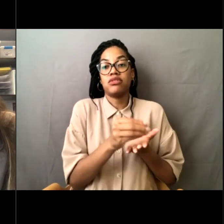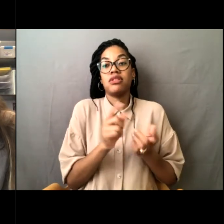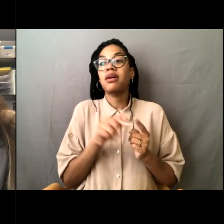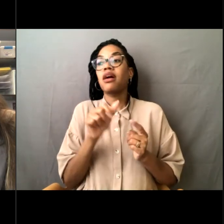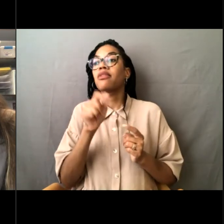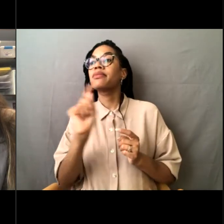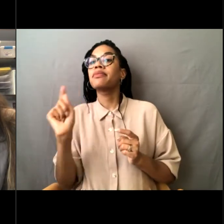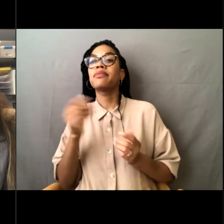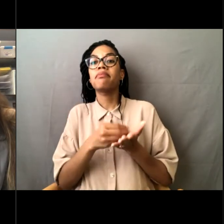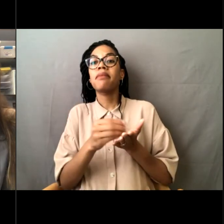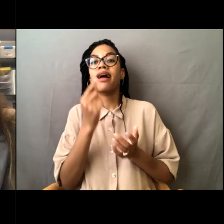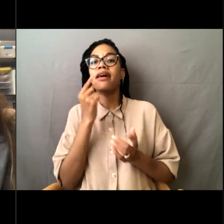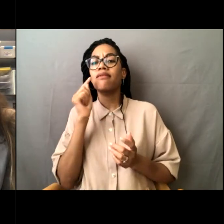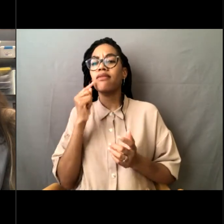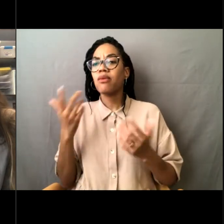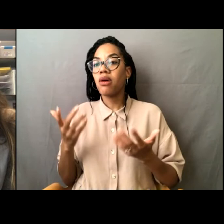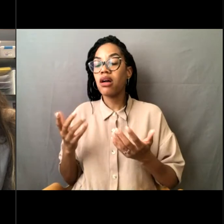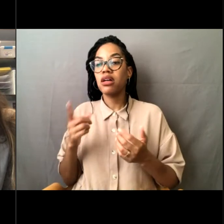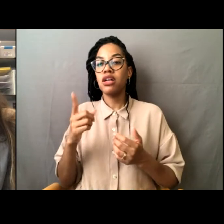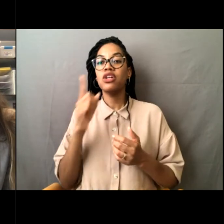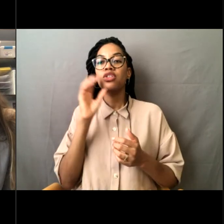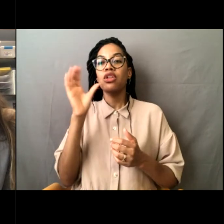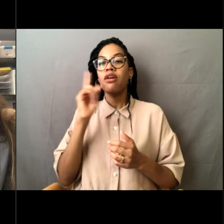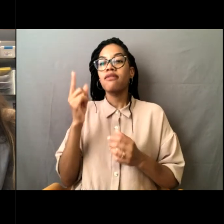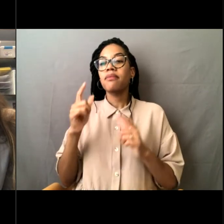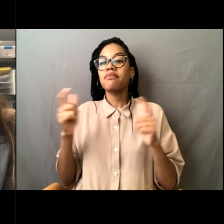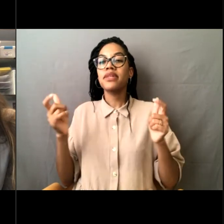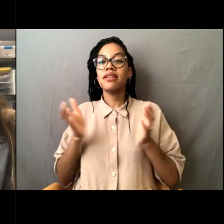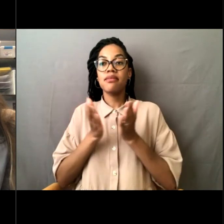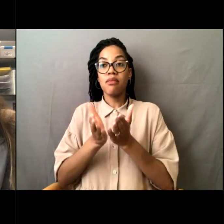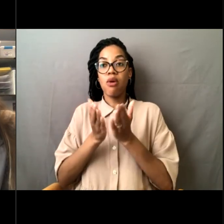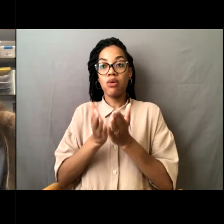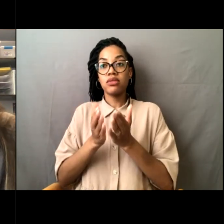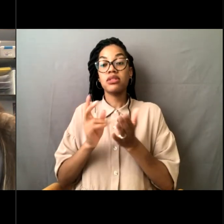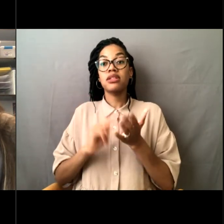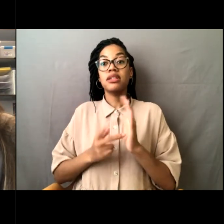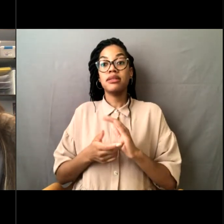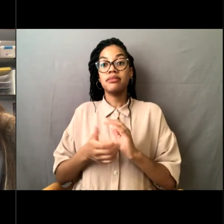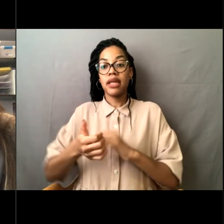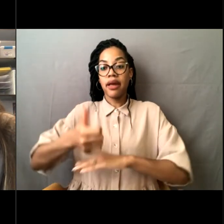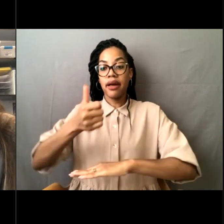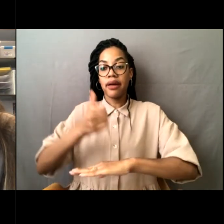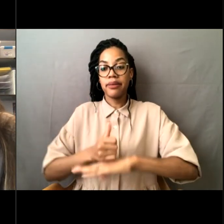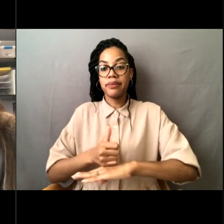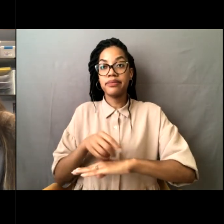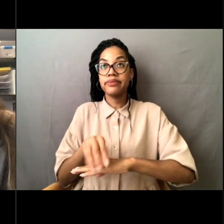are actually using them to inspect very big boats. So to look at the bottom of boats, also a lot of municipals